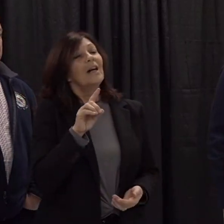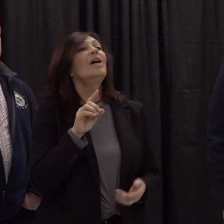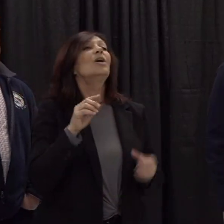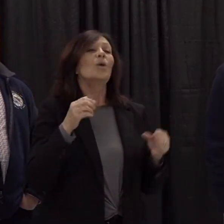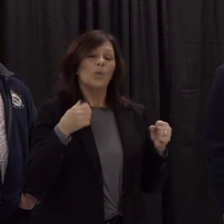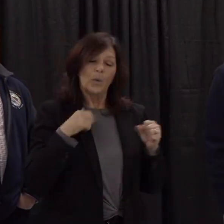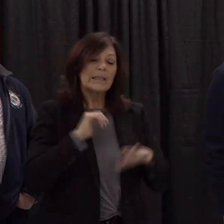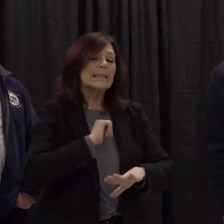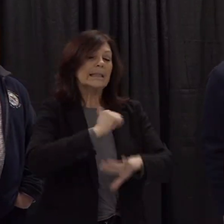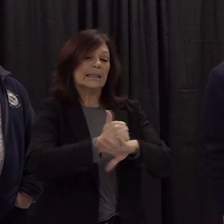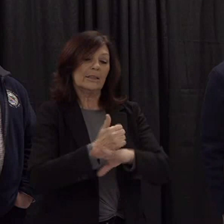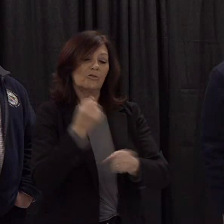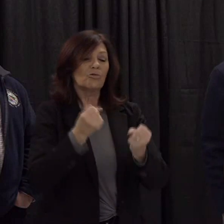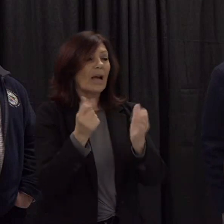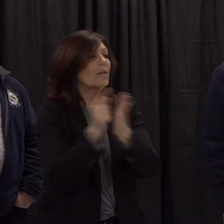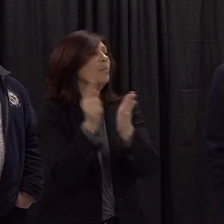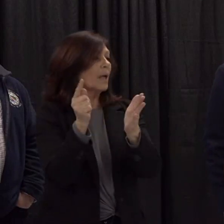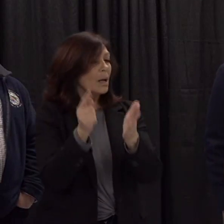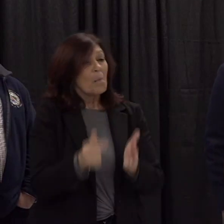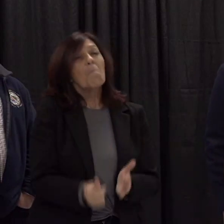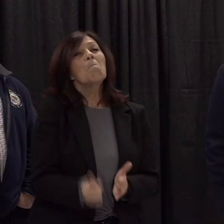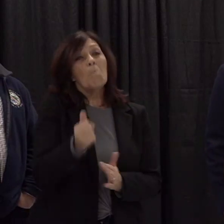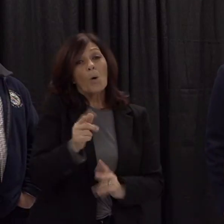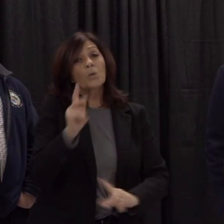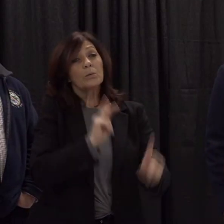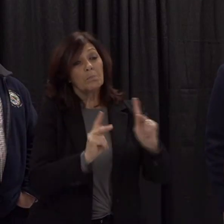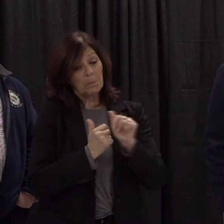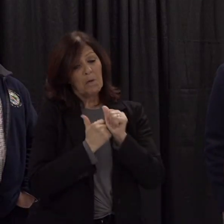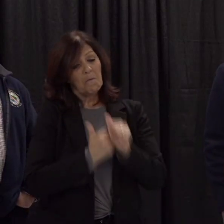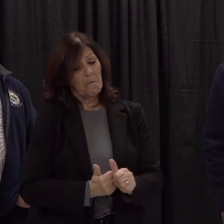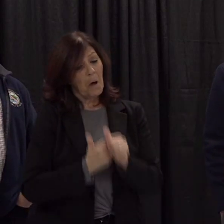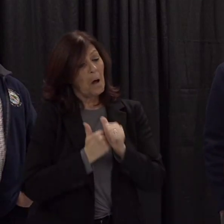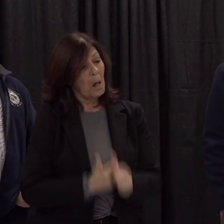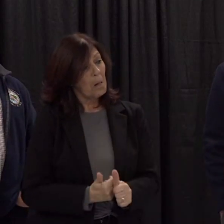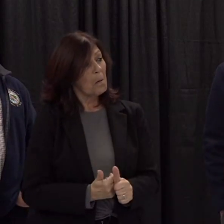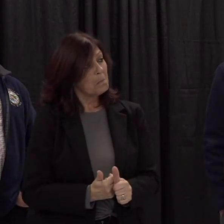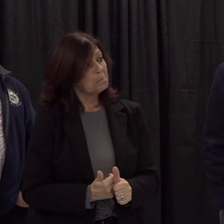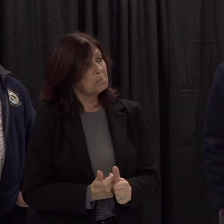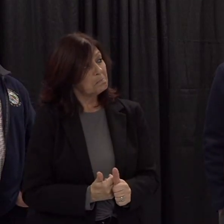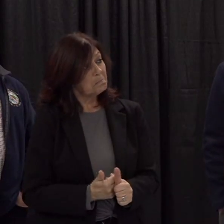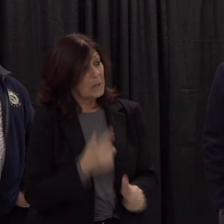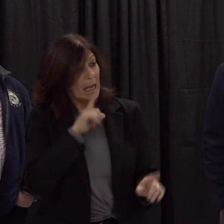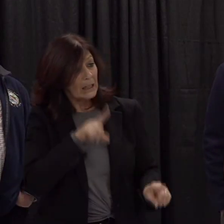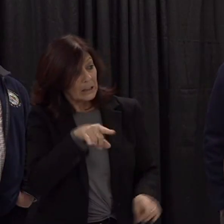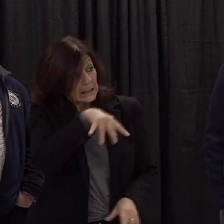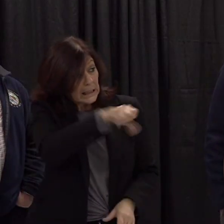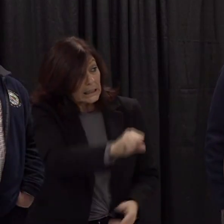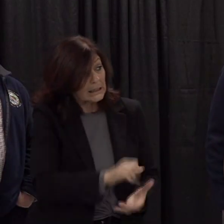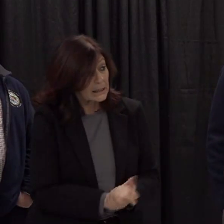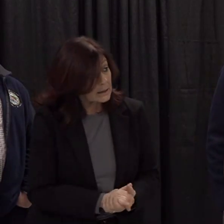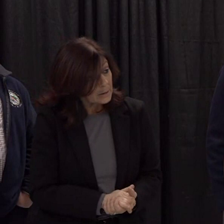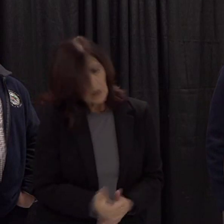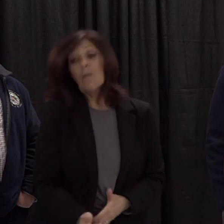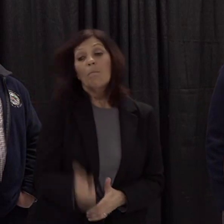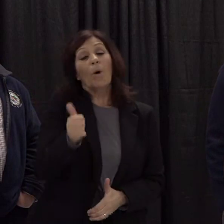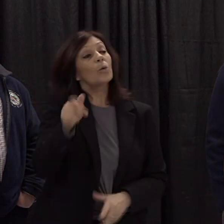we instituted driving bans. Have the majority of the people followed those, those requests and the answer is yes, the majority of the people have,